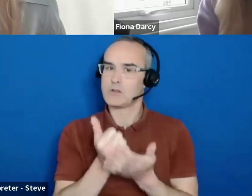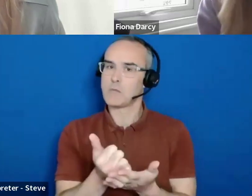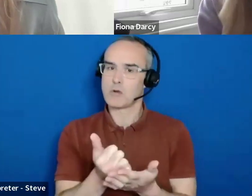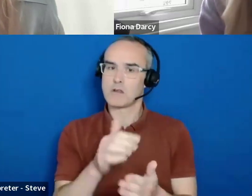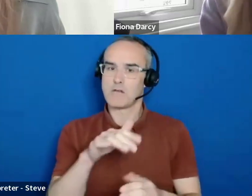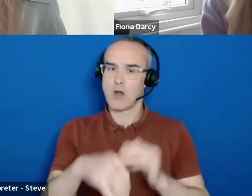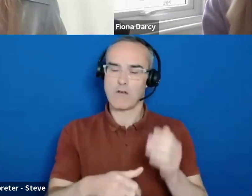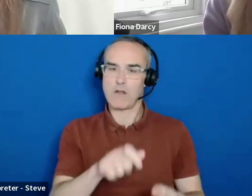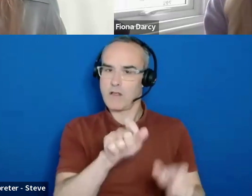their reasonable adjustments.